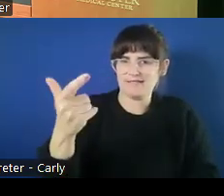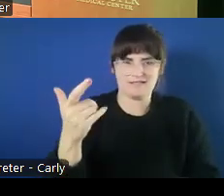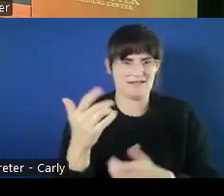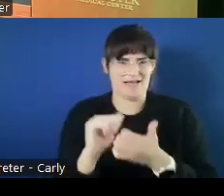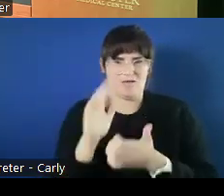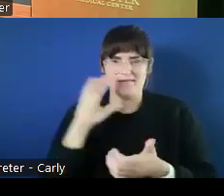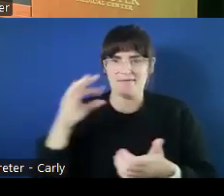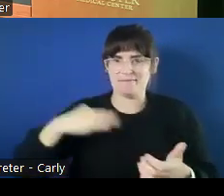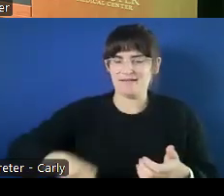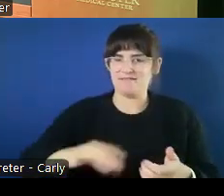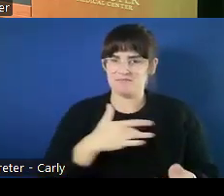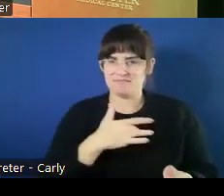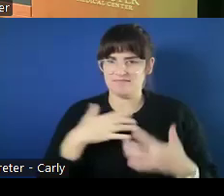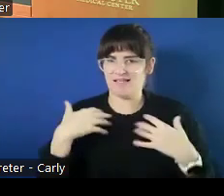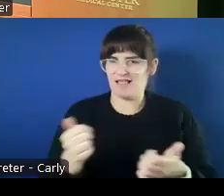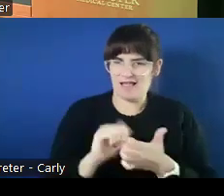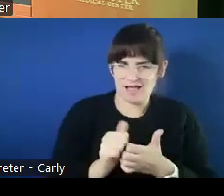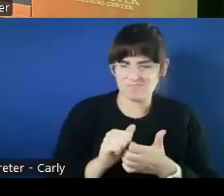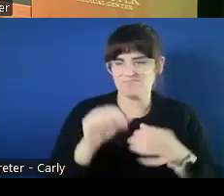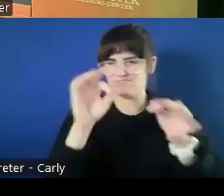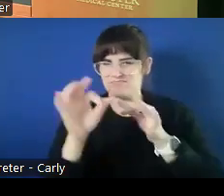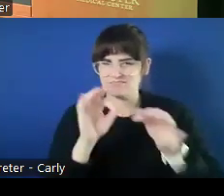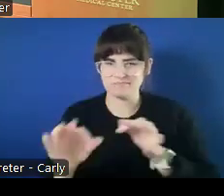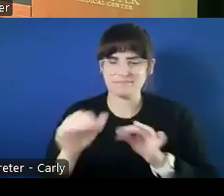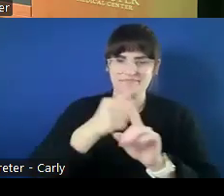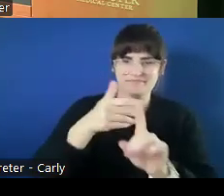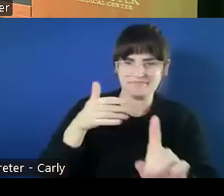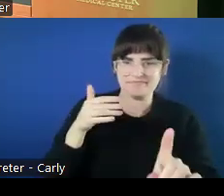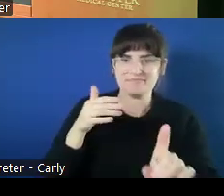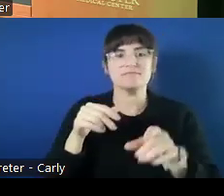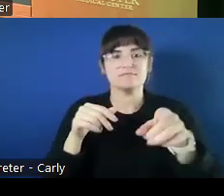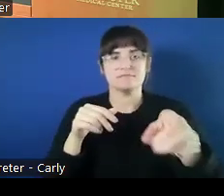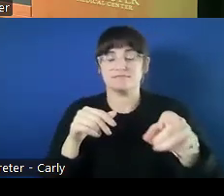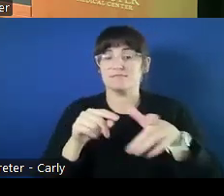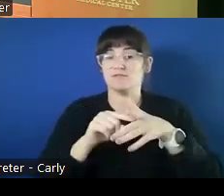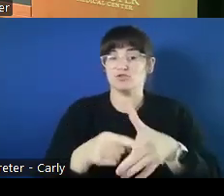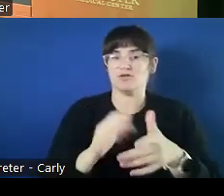cardiovascular health uh this kind of talk is the start of our gratitude module so it gives you kind